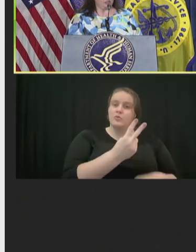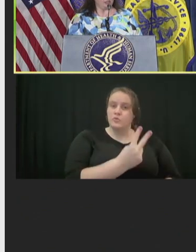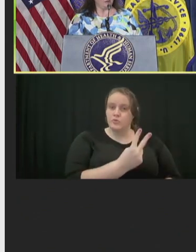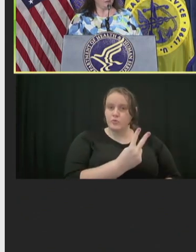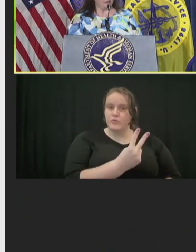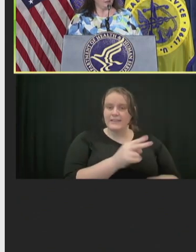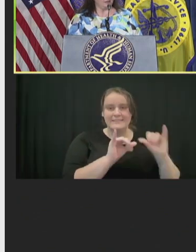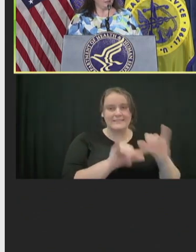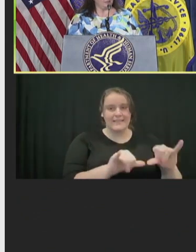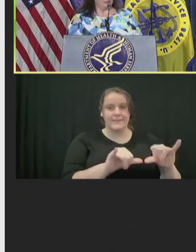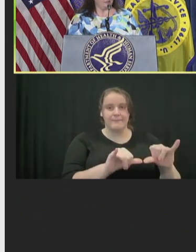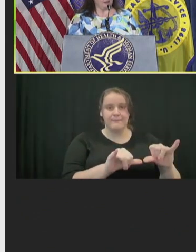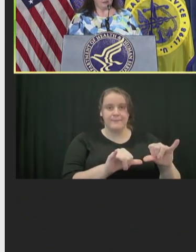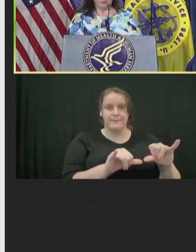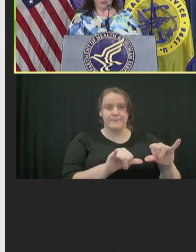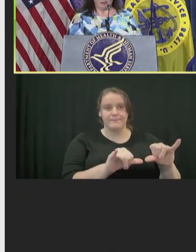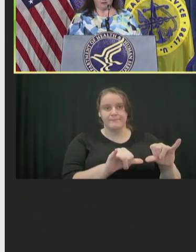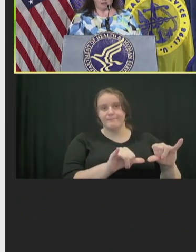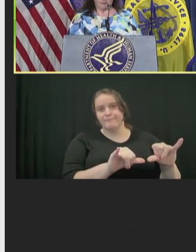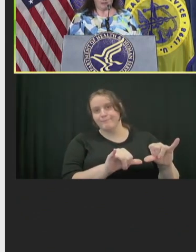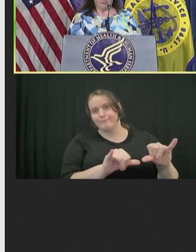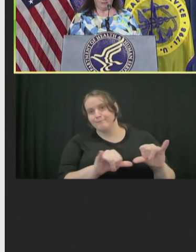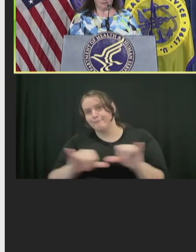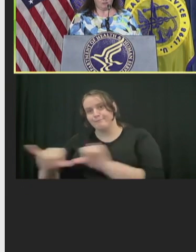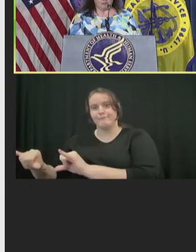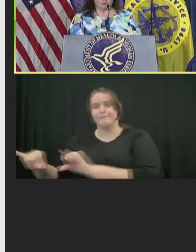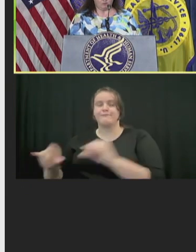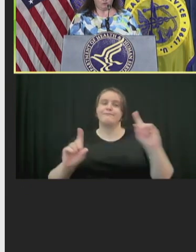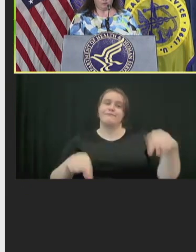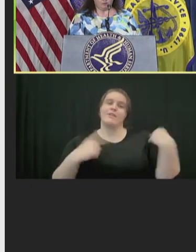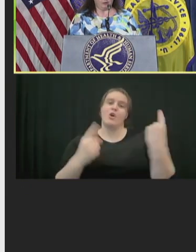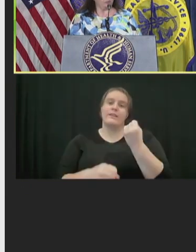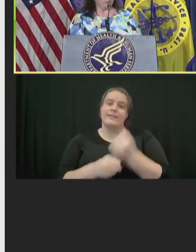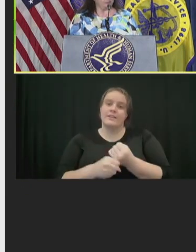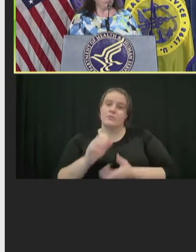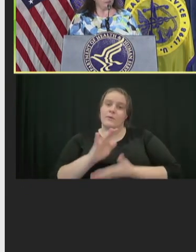all the years that we've had our IPF, and that's really the core program principles. So,